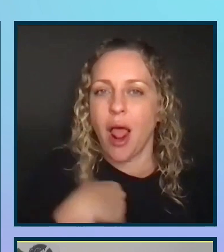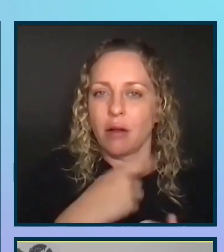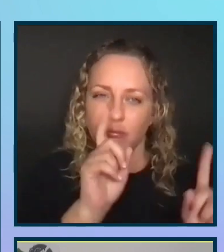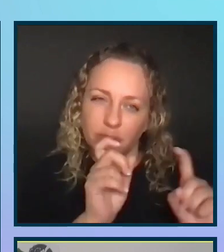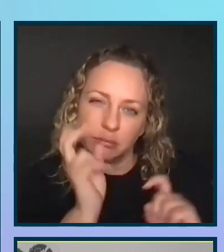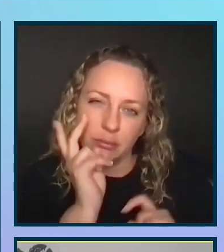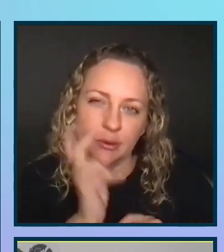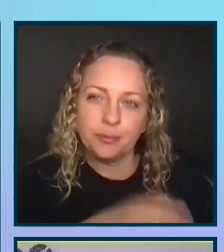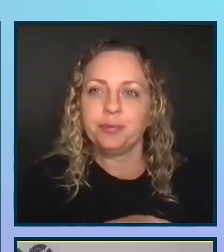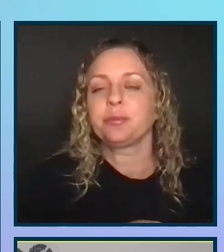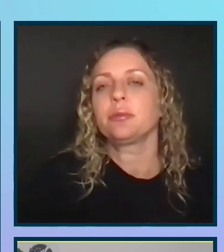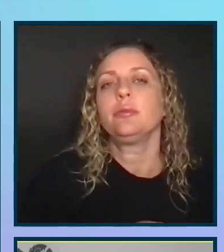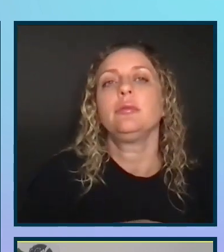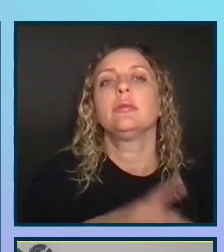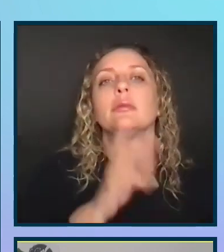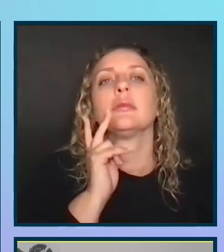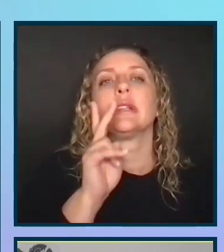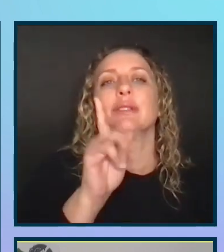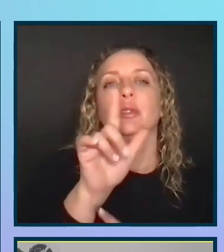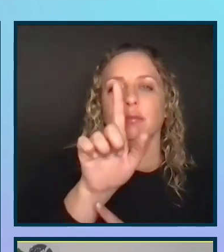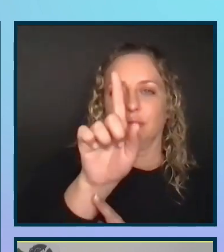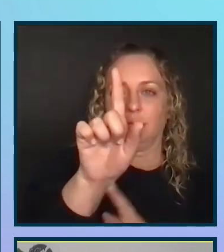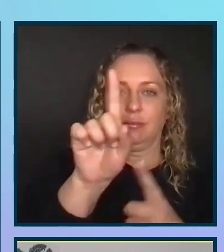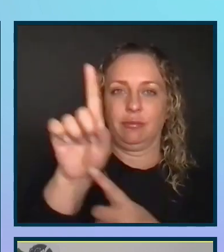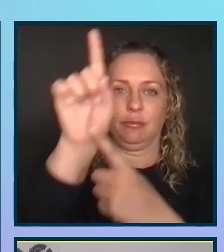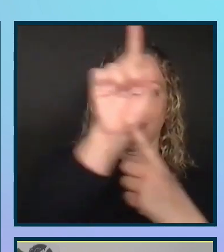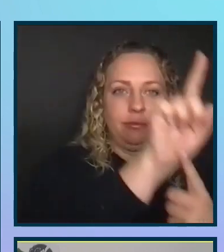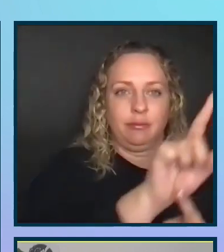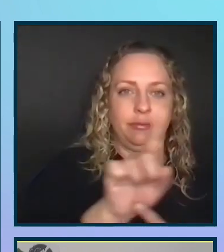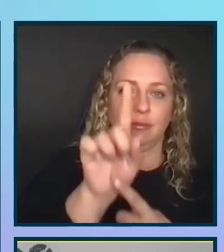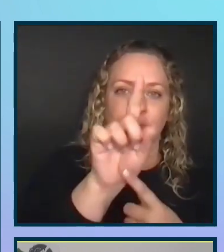And on top of the mouse interaction, I will also document the keyboard interaction.